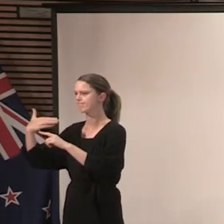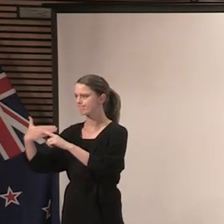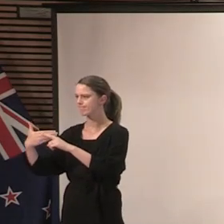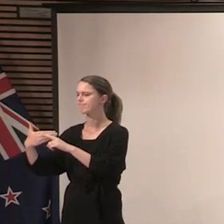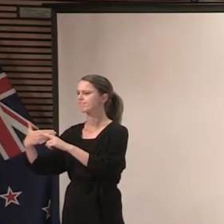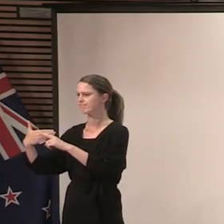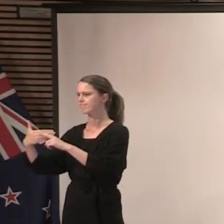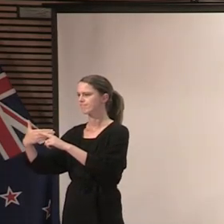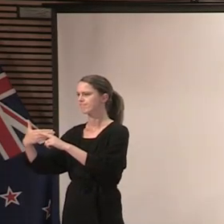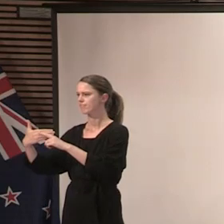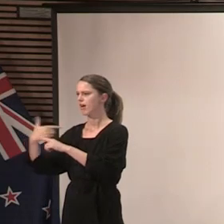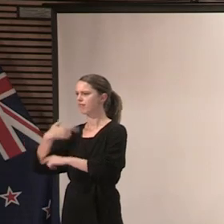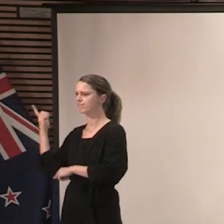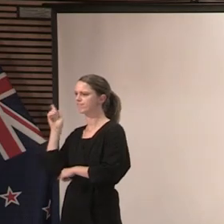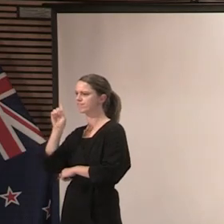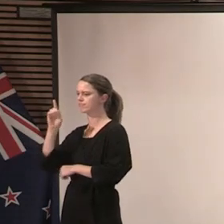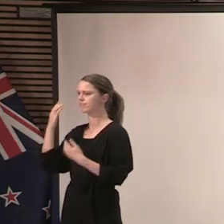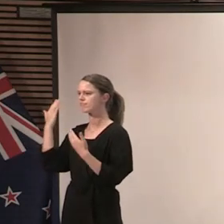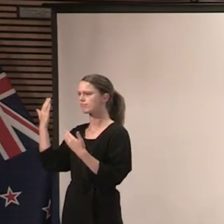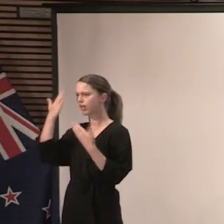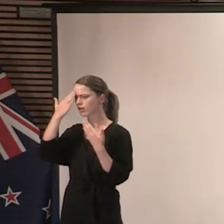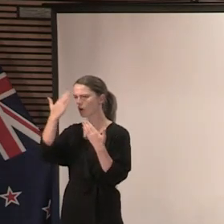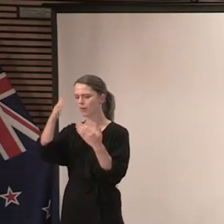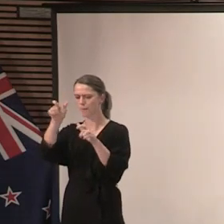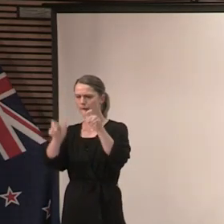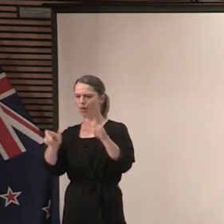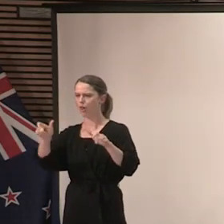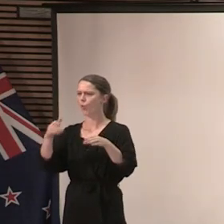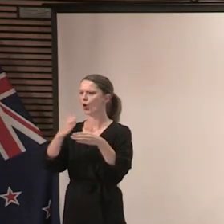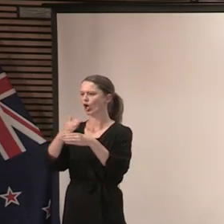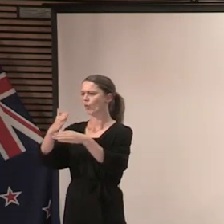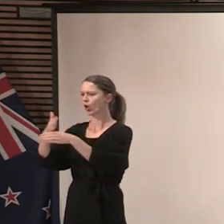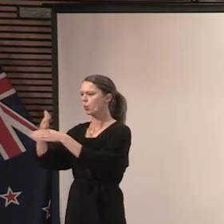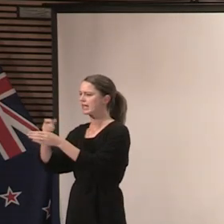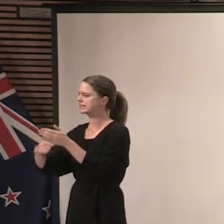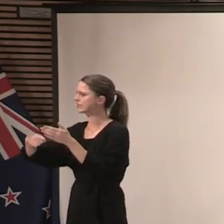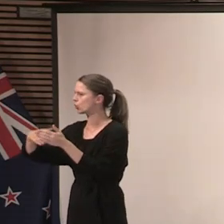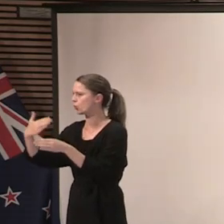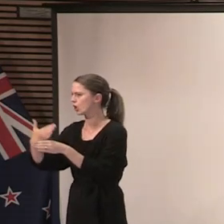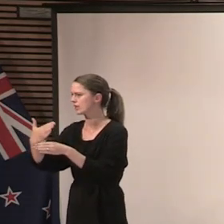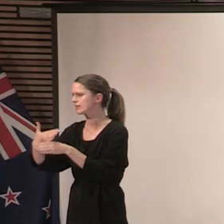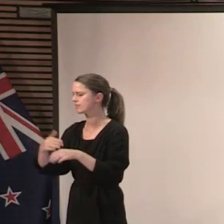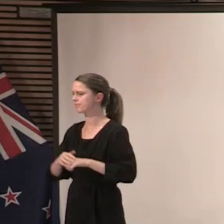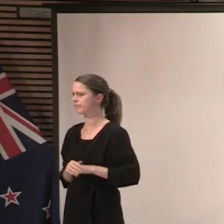PRIME MINISTER JACINDA ARDERN: Spook speck over the past few weeks I have often used my